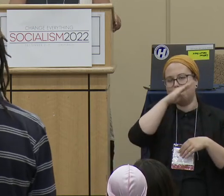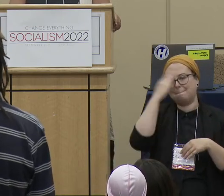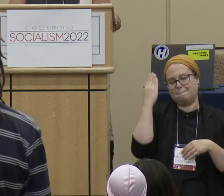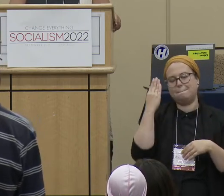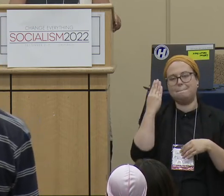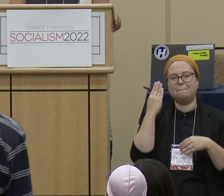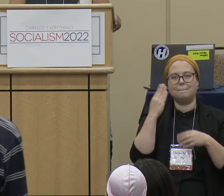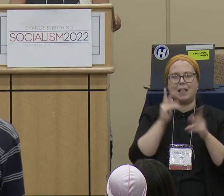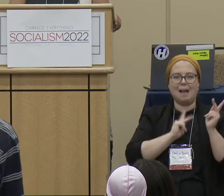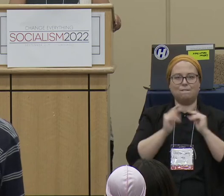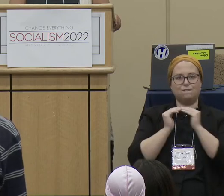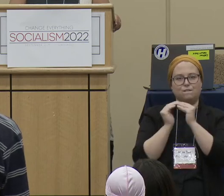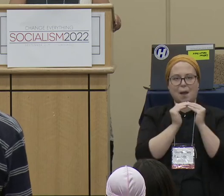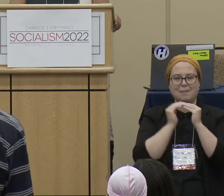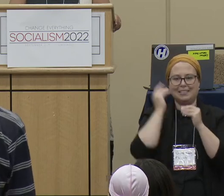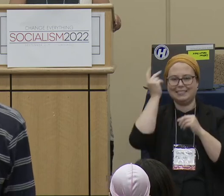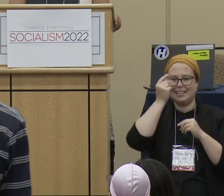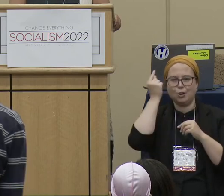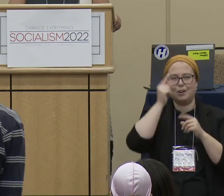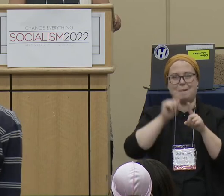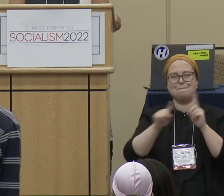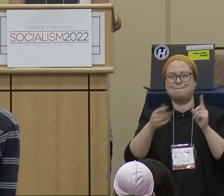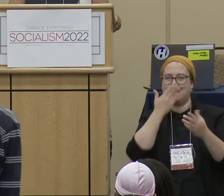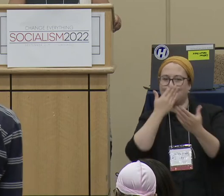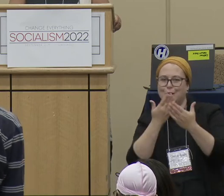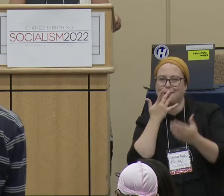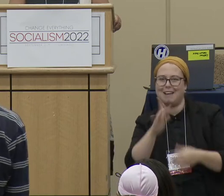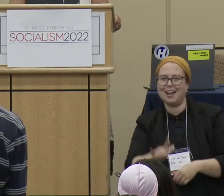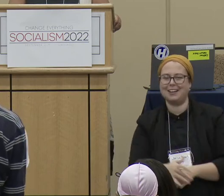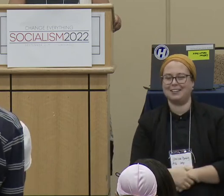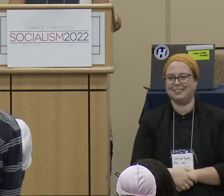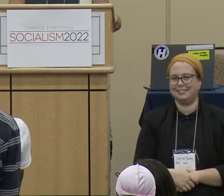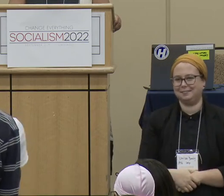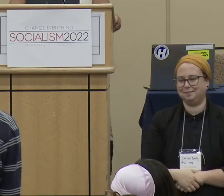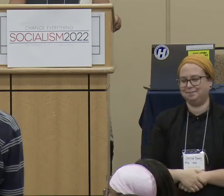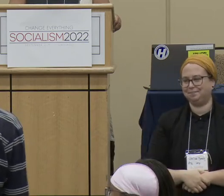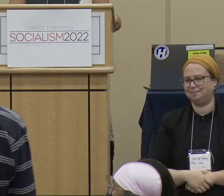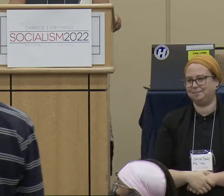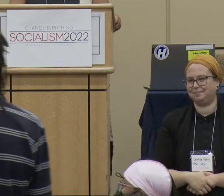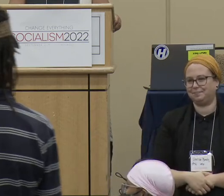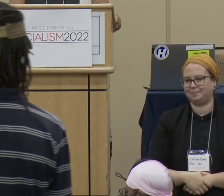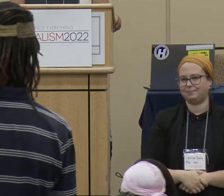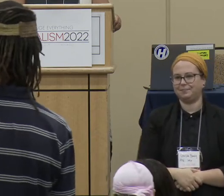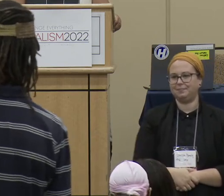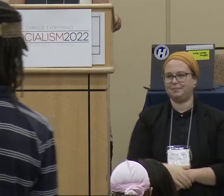Bell on everything, you know, like me . But there's a body of work there that is so valuable and such an intervention that I think you can't ignore it in a syllabus on Black feminist